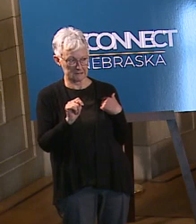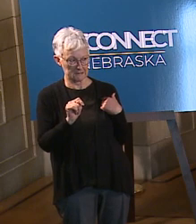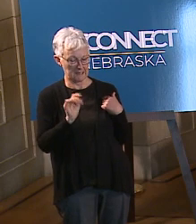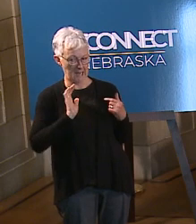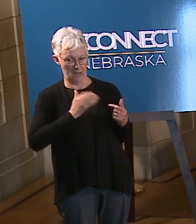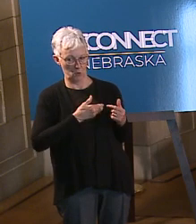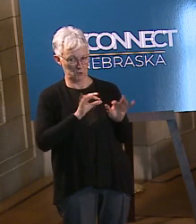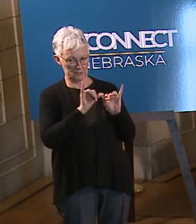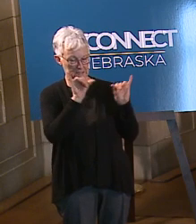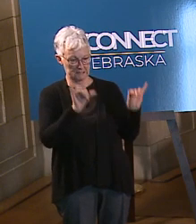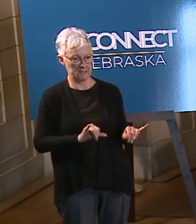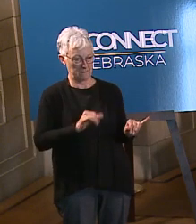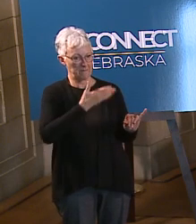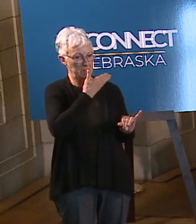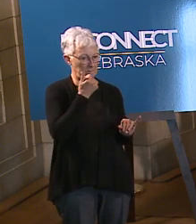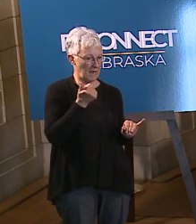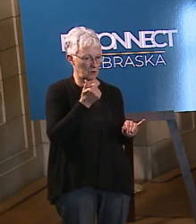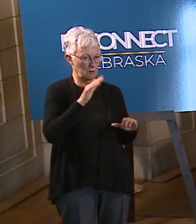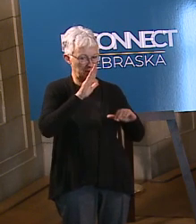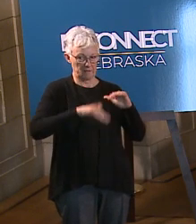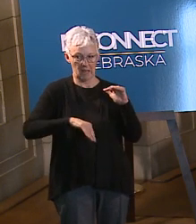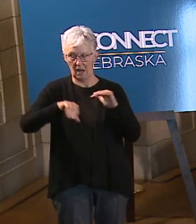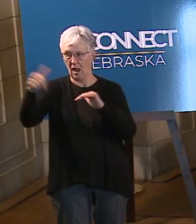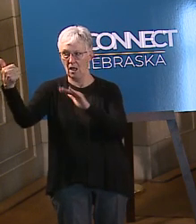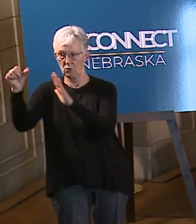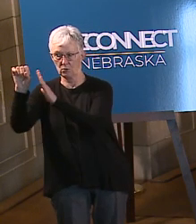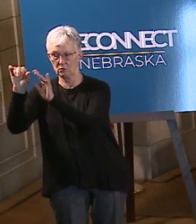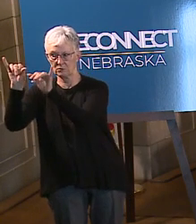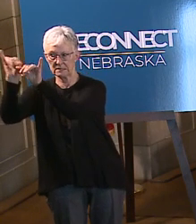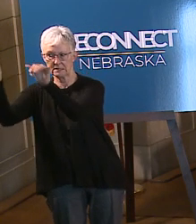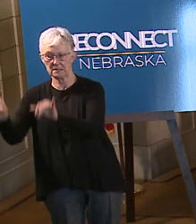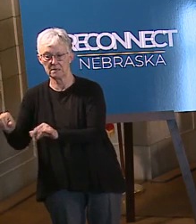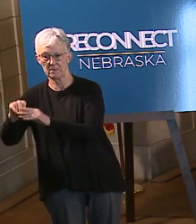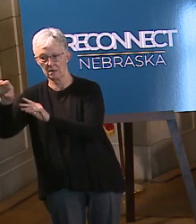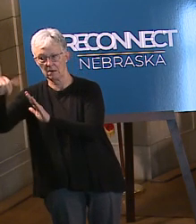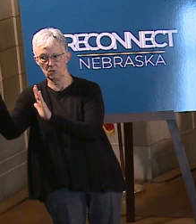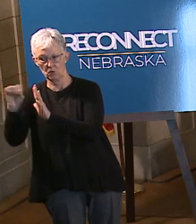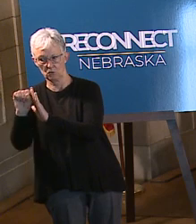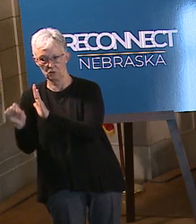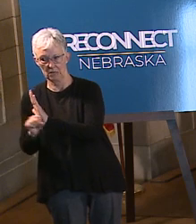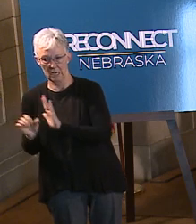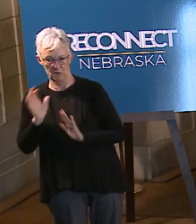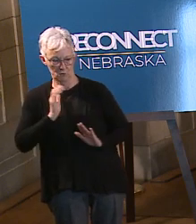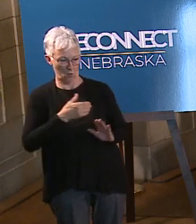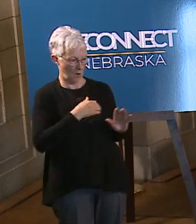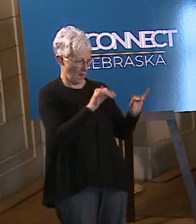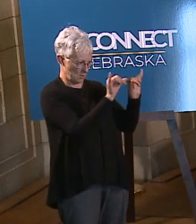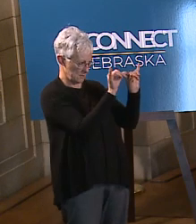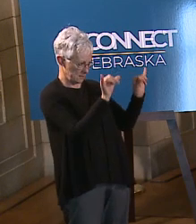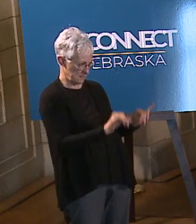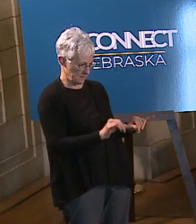UNEMPLOYMENT PROGRAM. I AM TOLD, I'M NOT AN EXPERT,